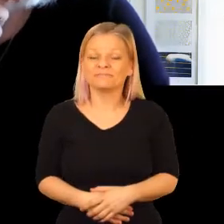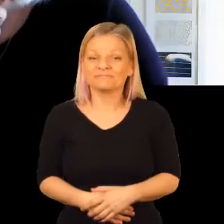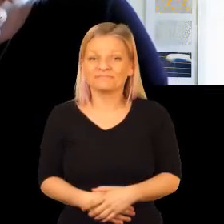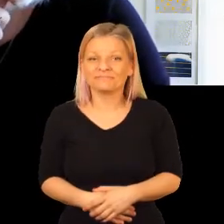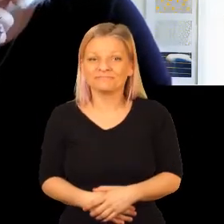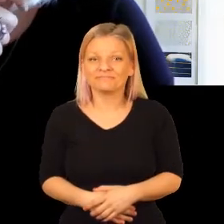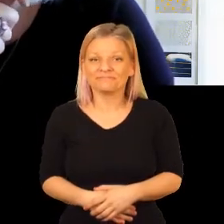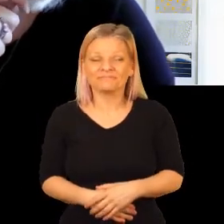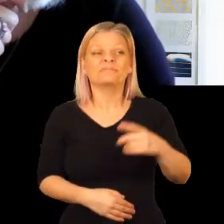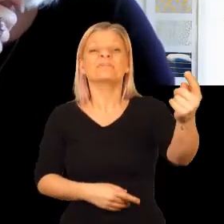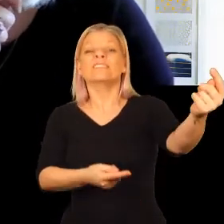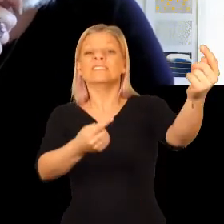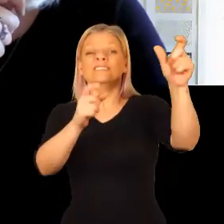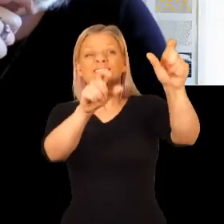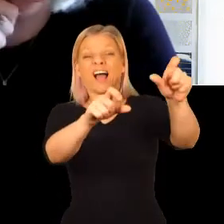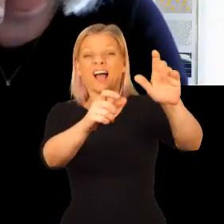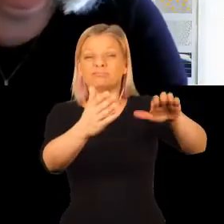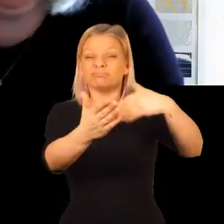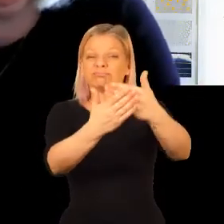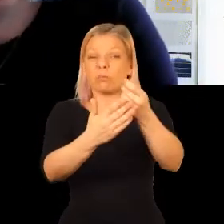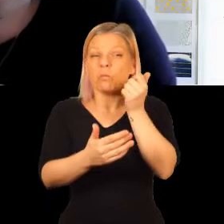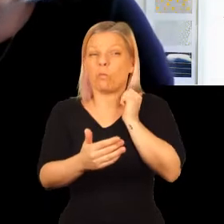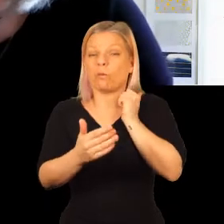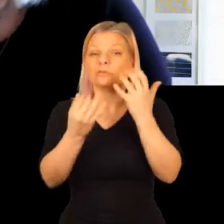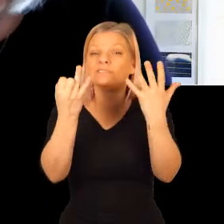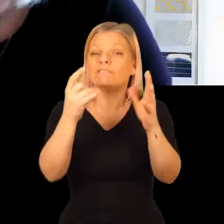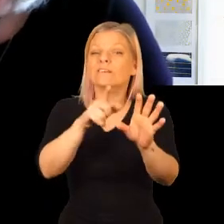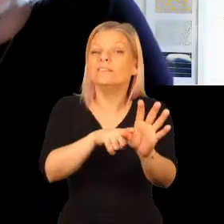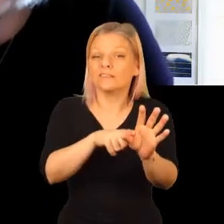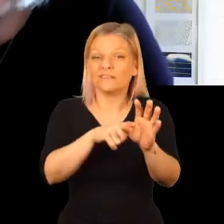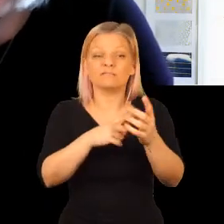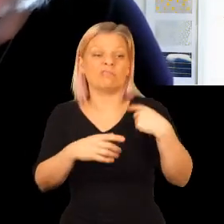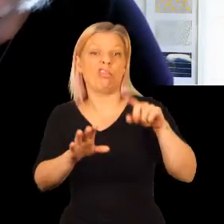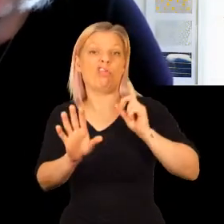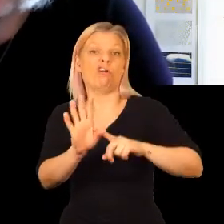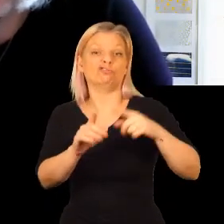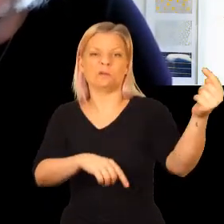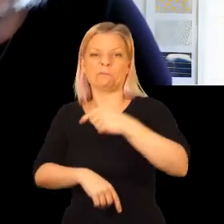a visa and went back to new zealand and ended up there for about almost seven years and then last